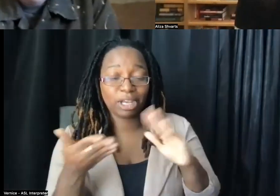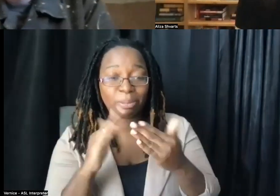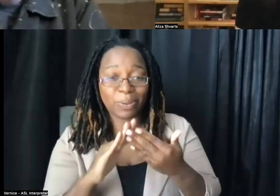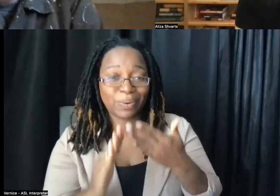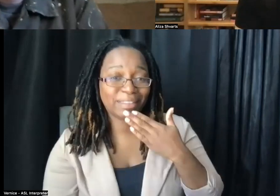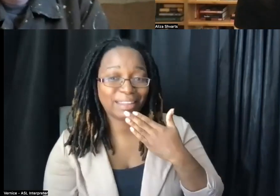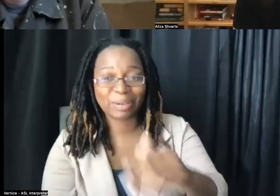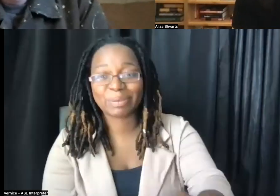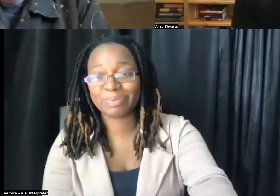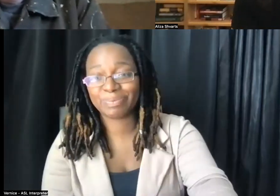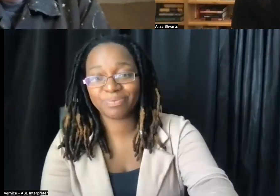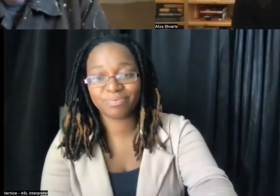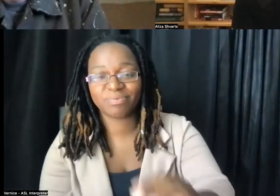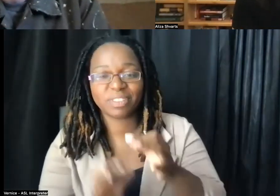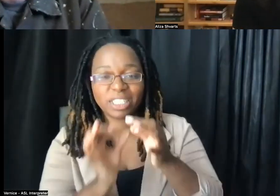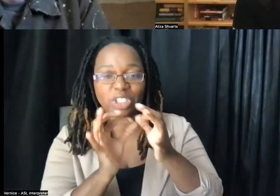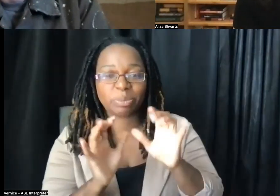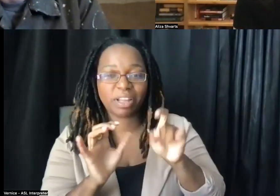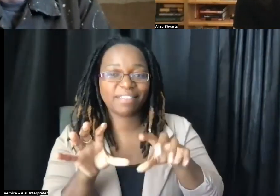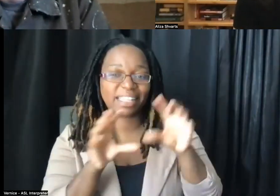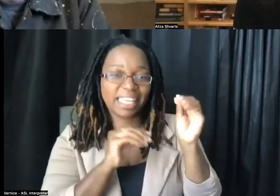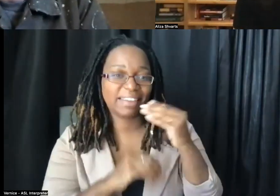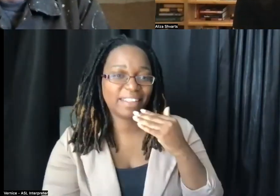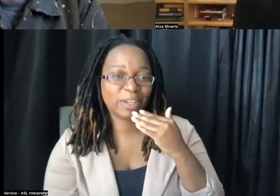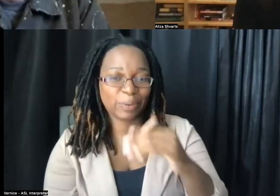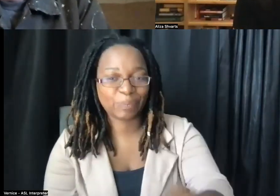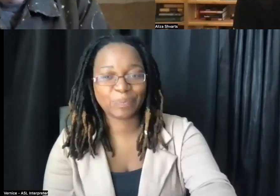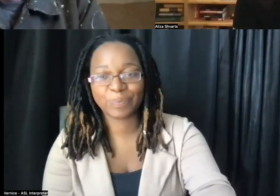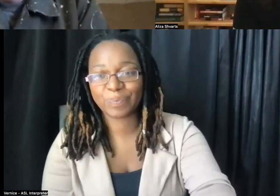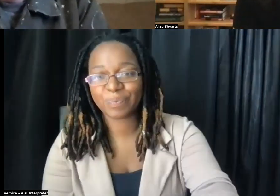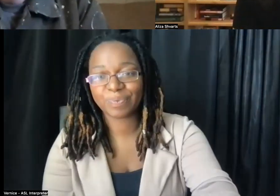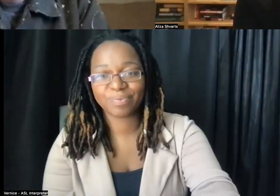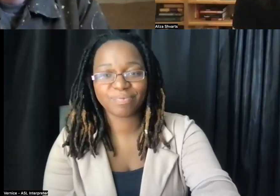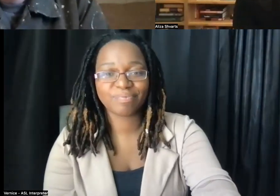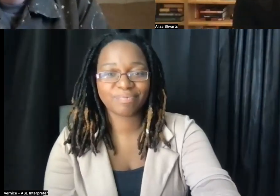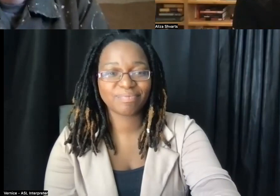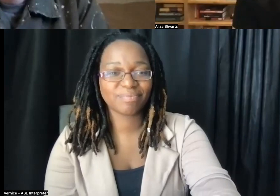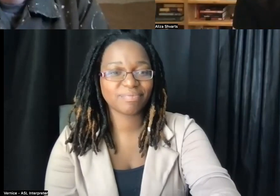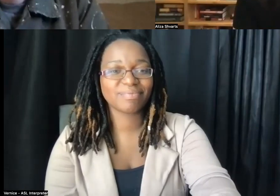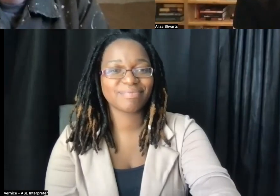helping bring introverts like me together with broader communities! MEREDITH TALUSAN: